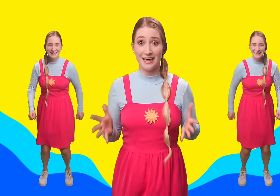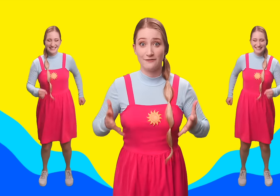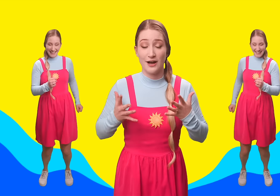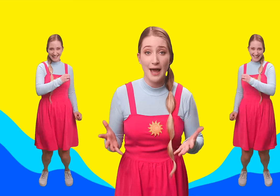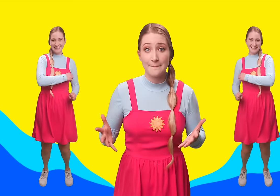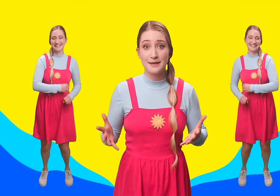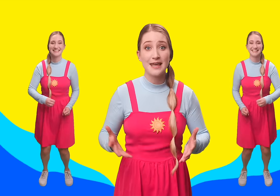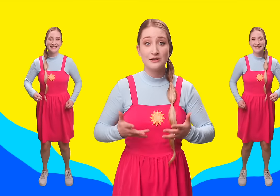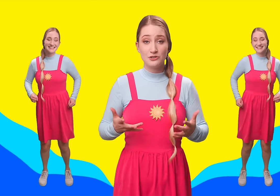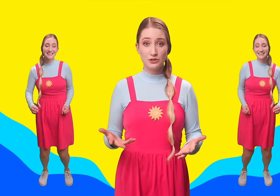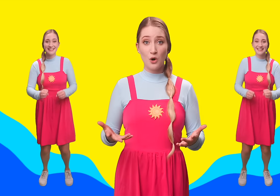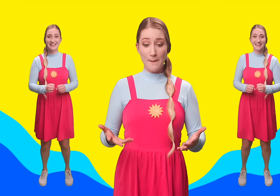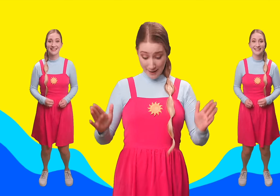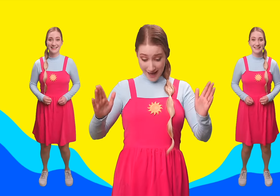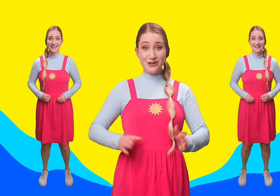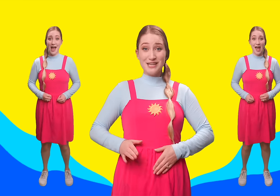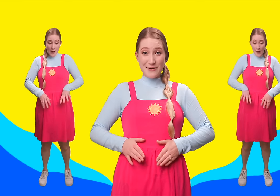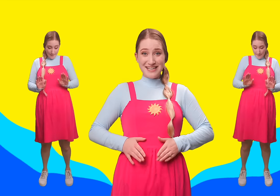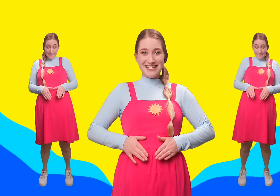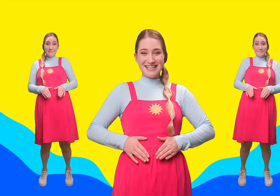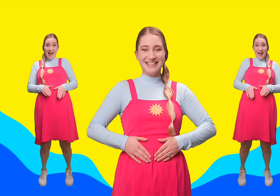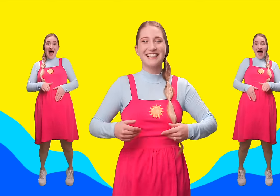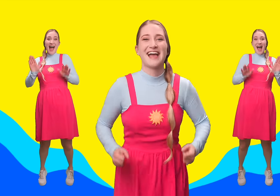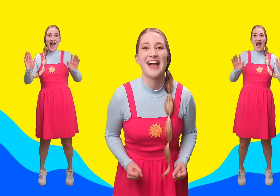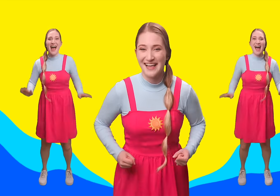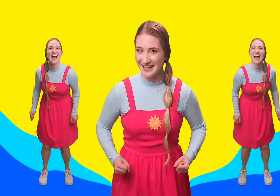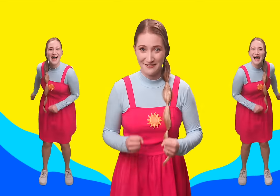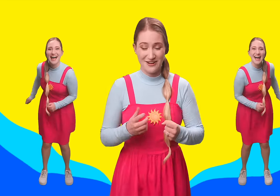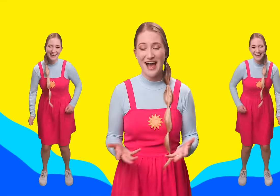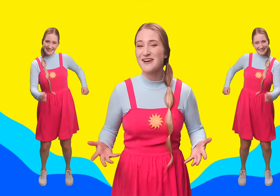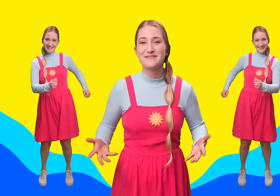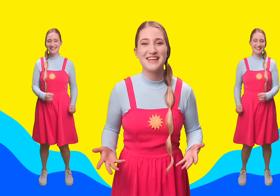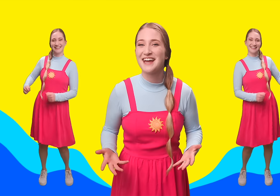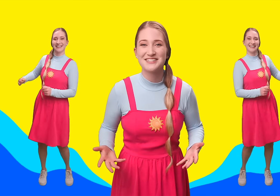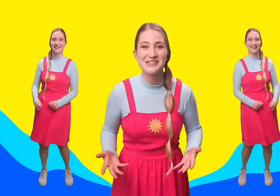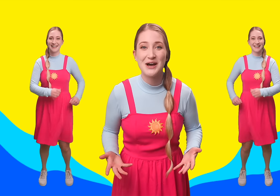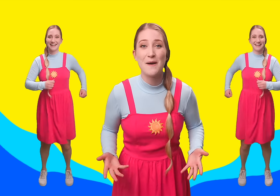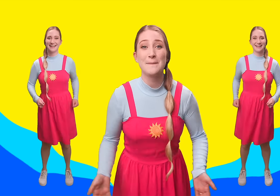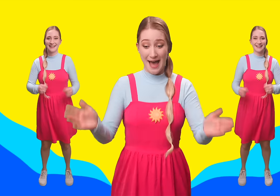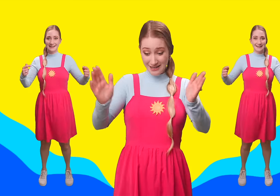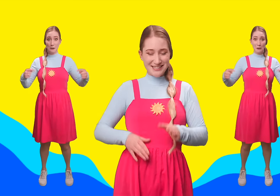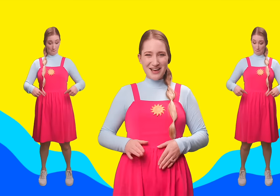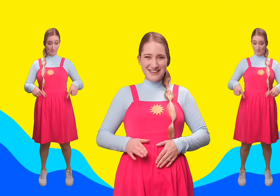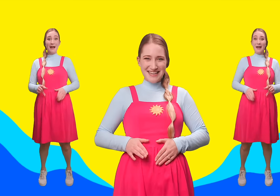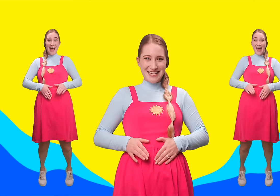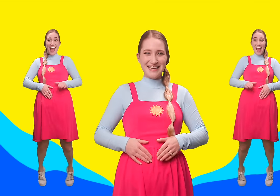If you're happy and you know it, pat your tummy.